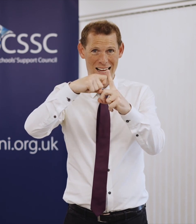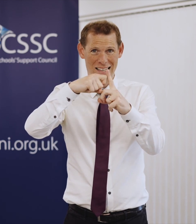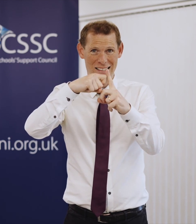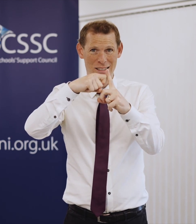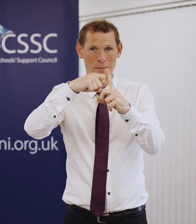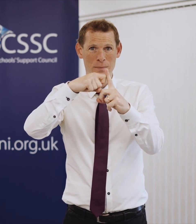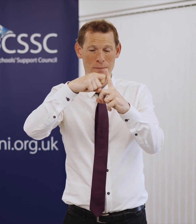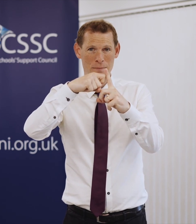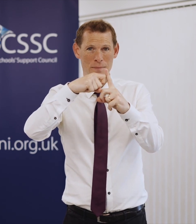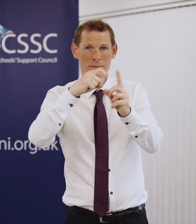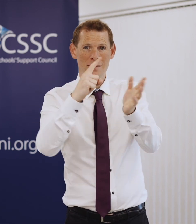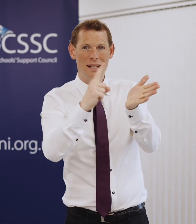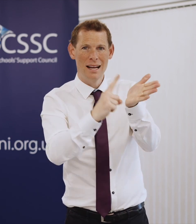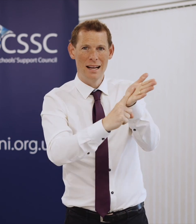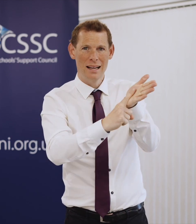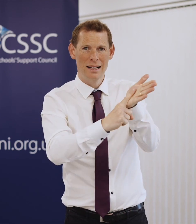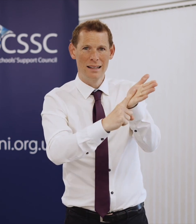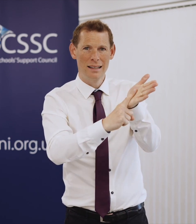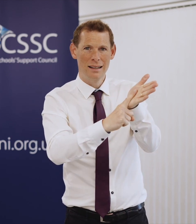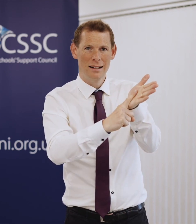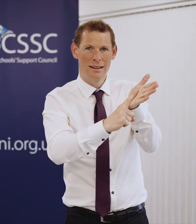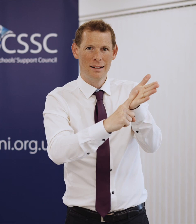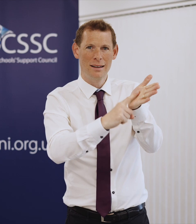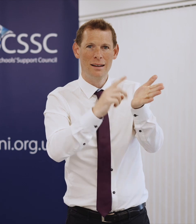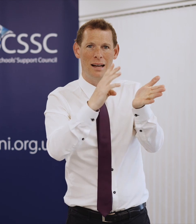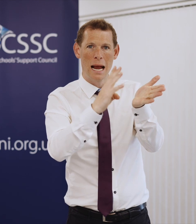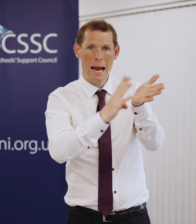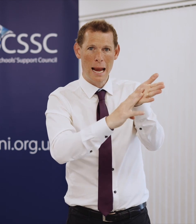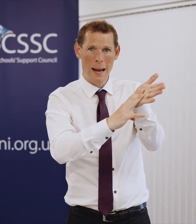That's your K, L M